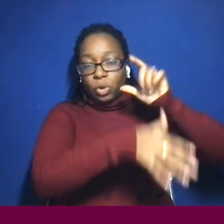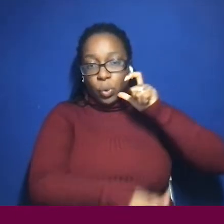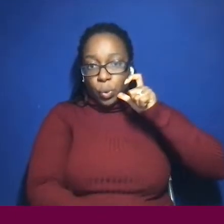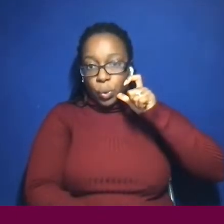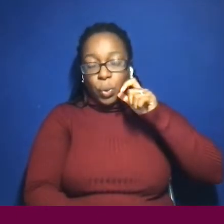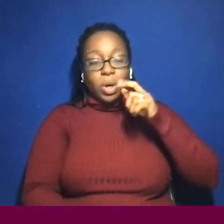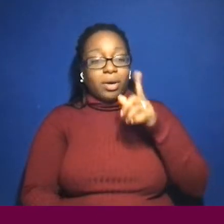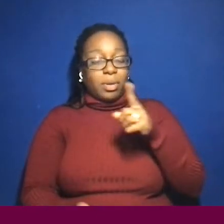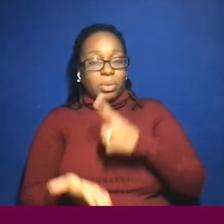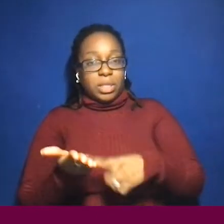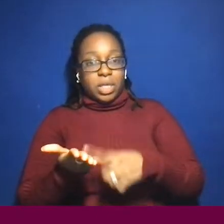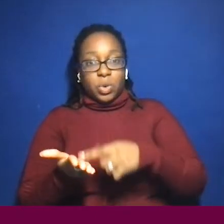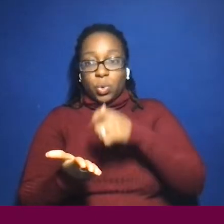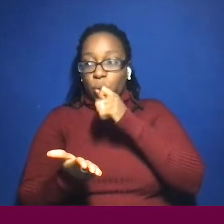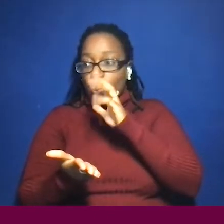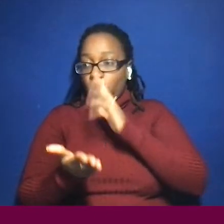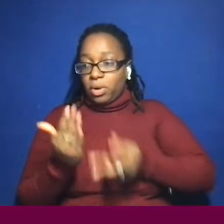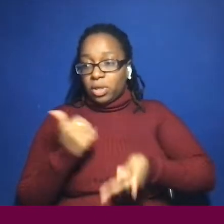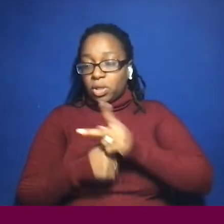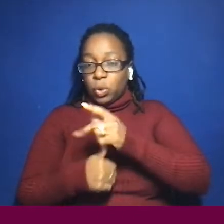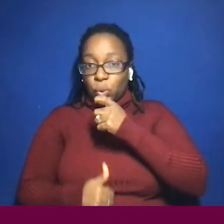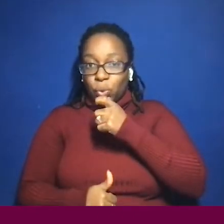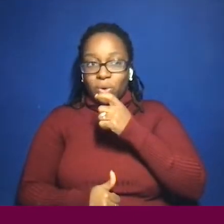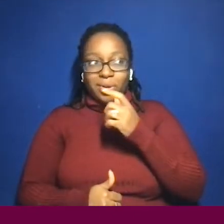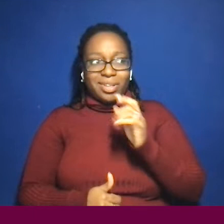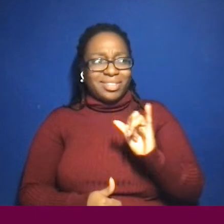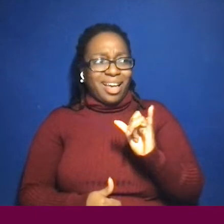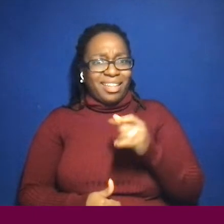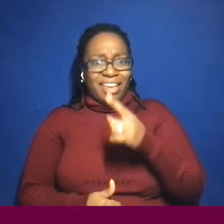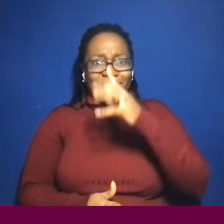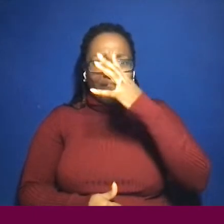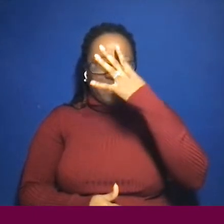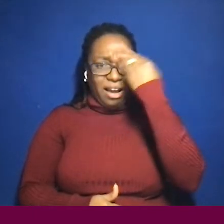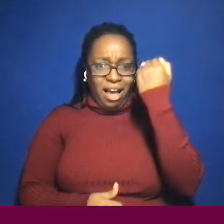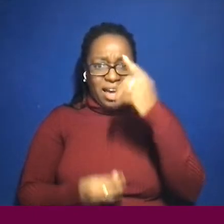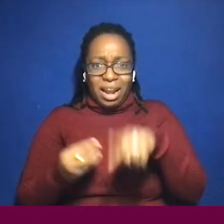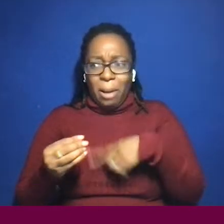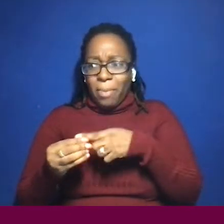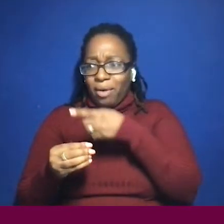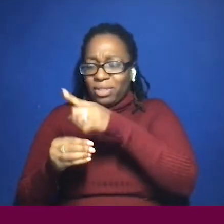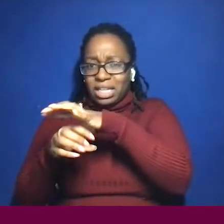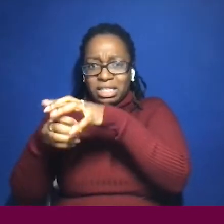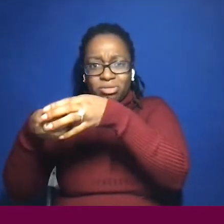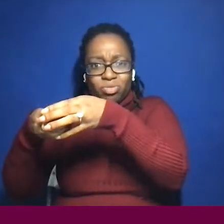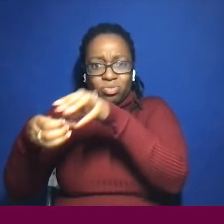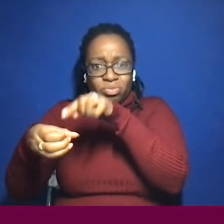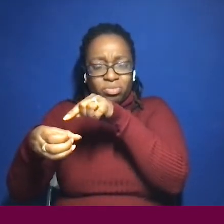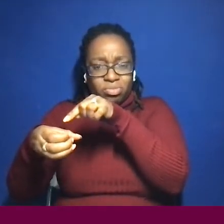be prioritized, it's almost like they forgot about this hospital within a hospital that was,